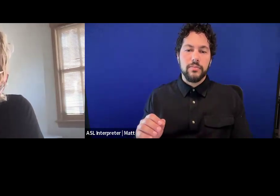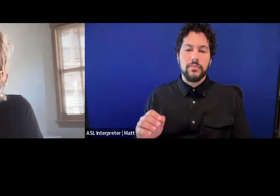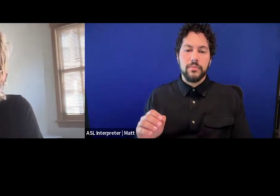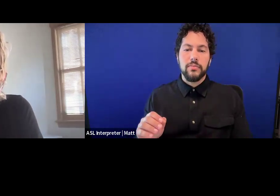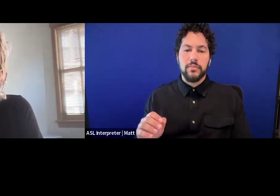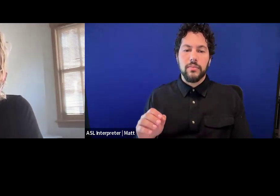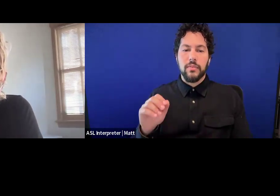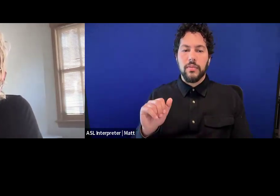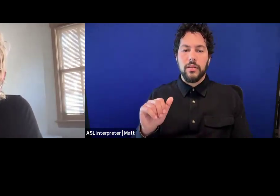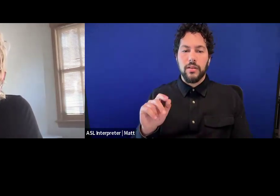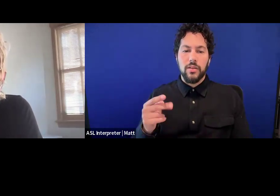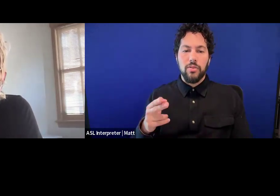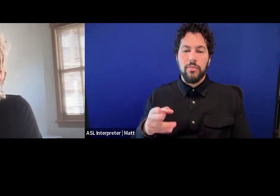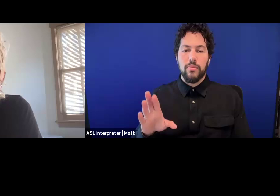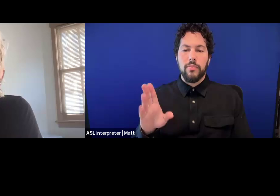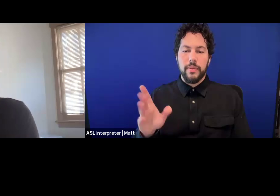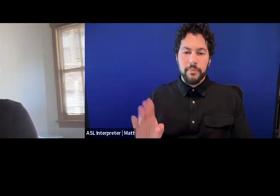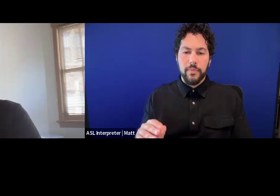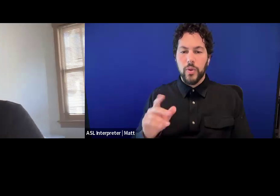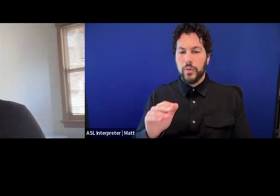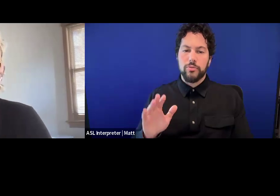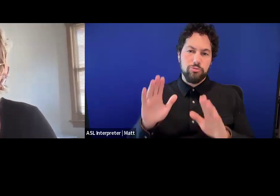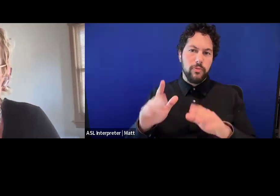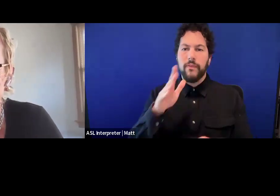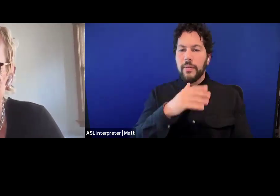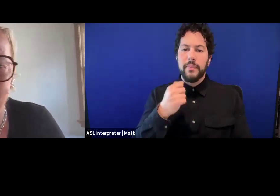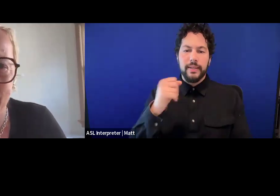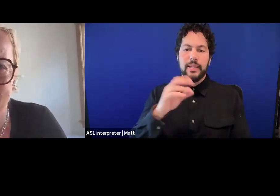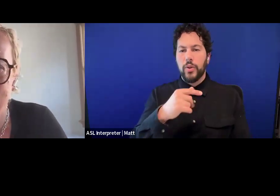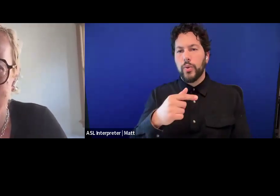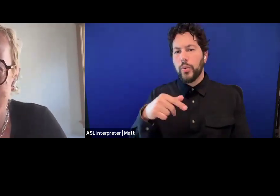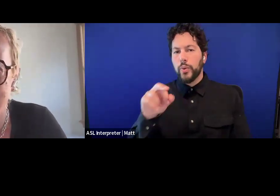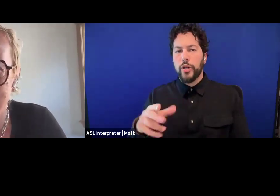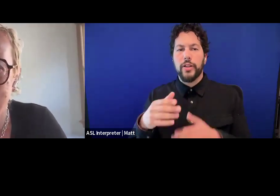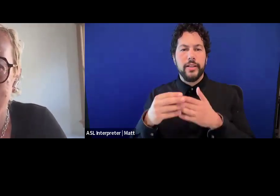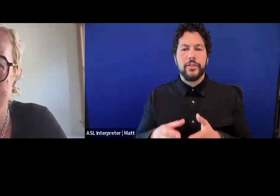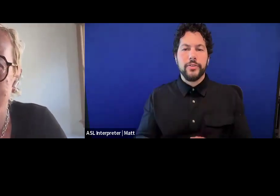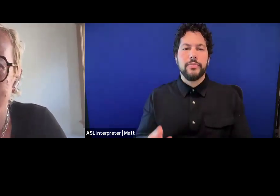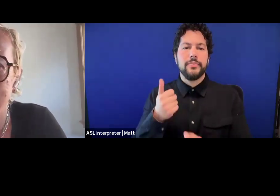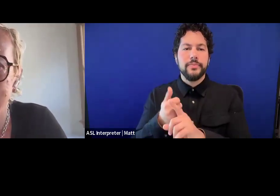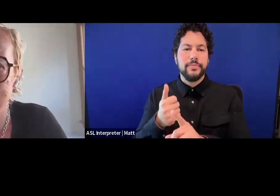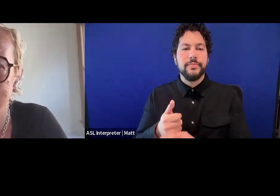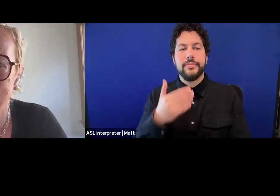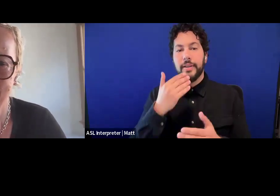Is that right? Thank you.